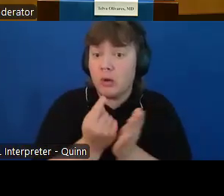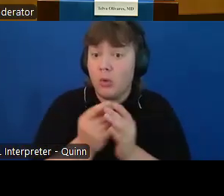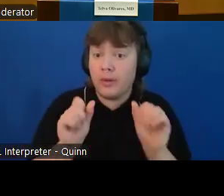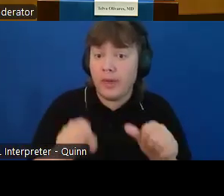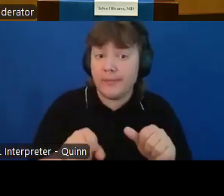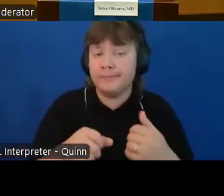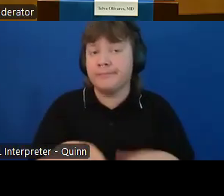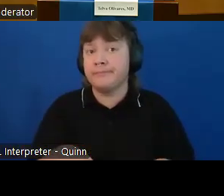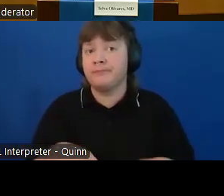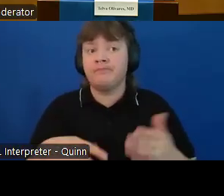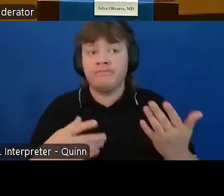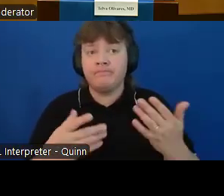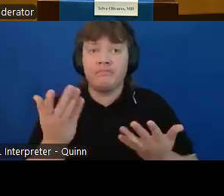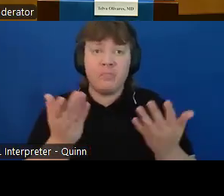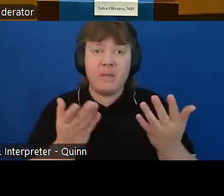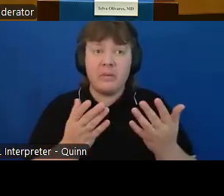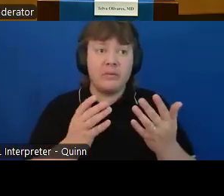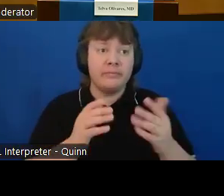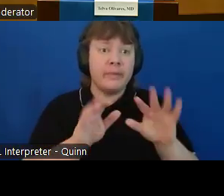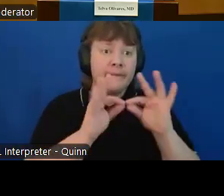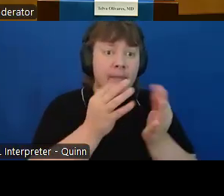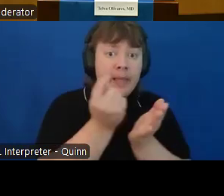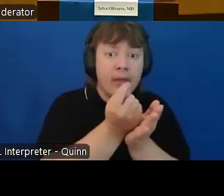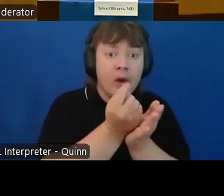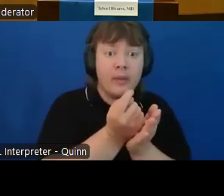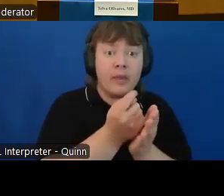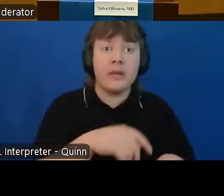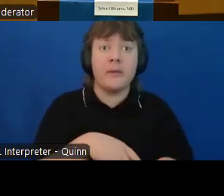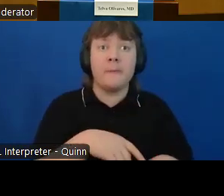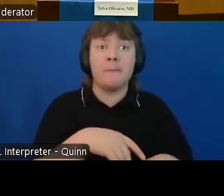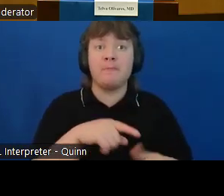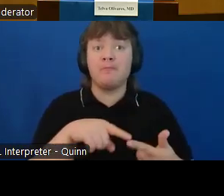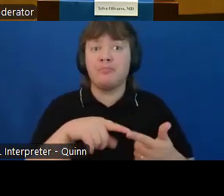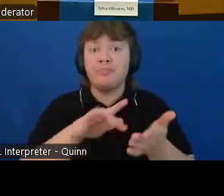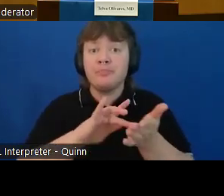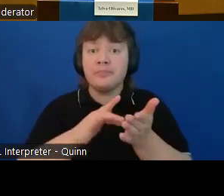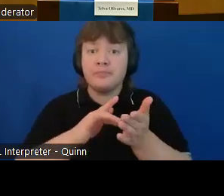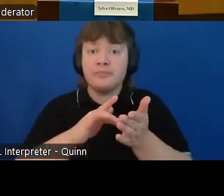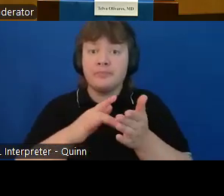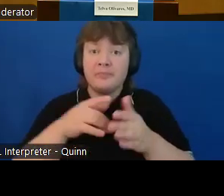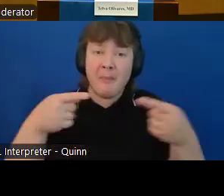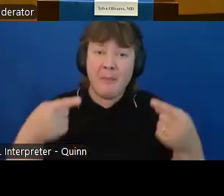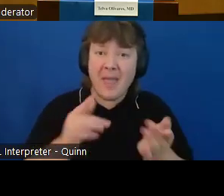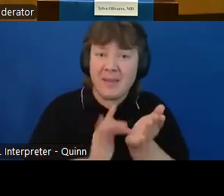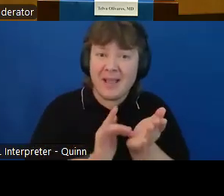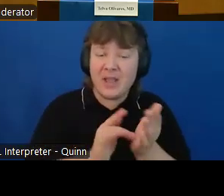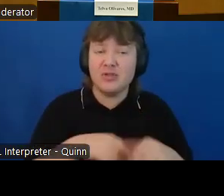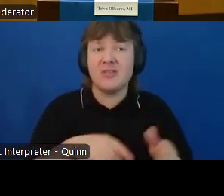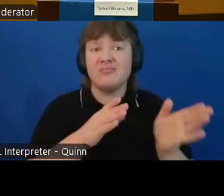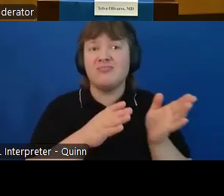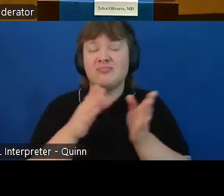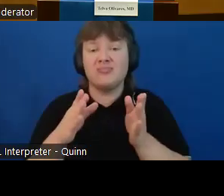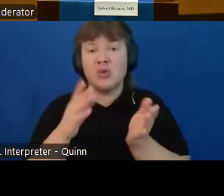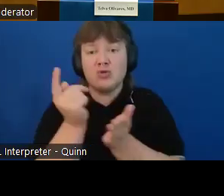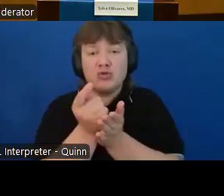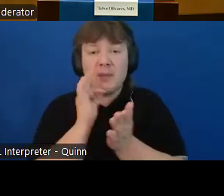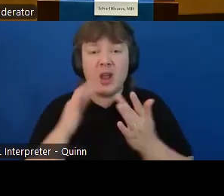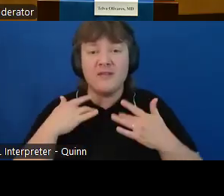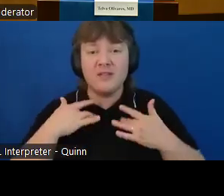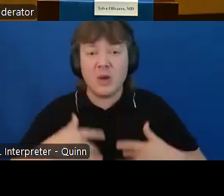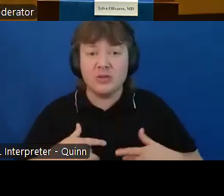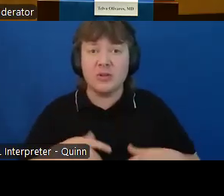family therapy or through uh pain medication and uh treatment of depression or by psychosocial as